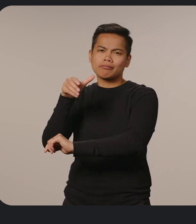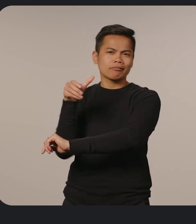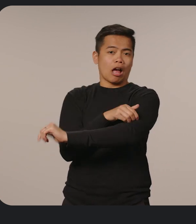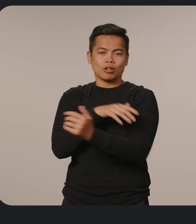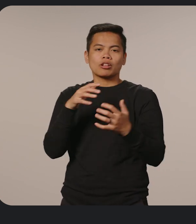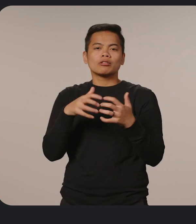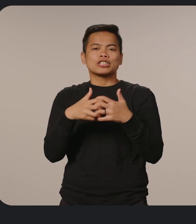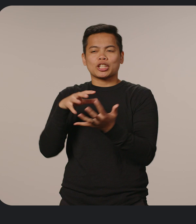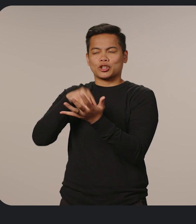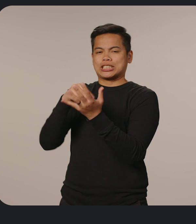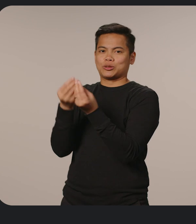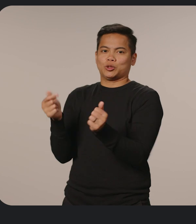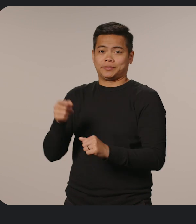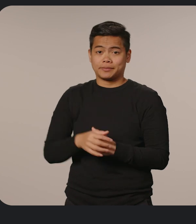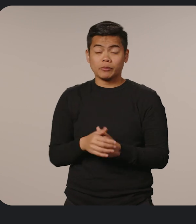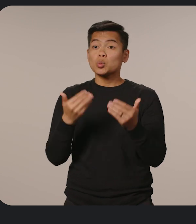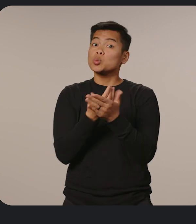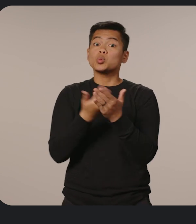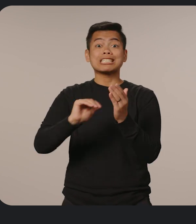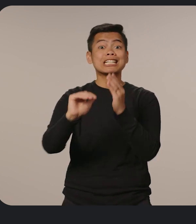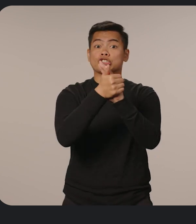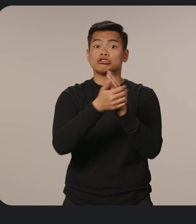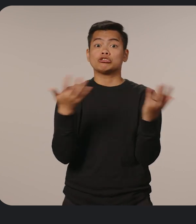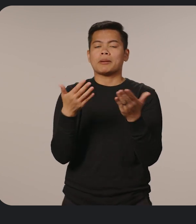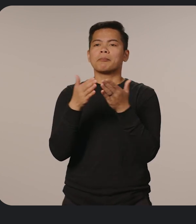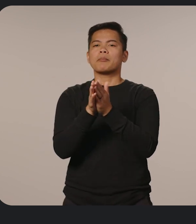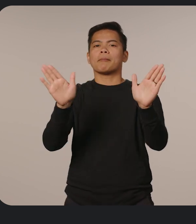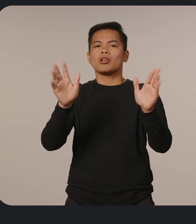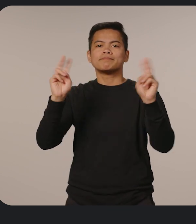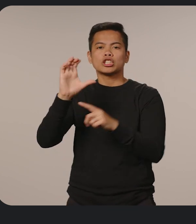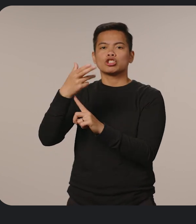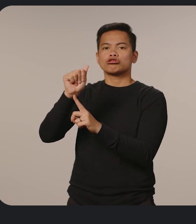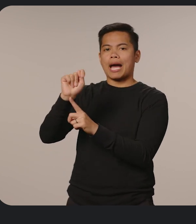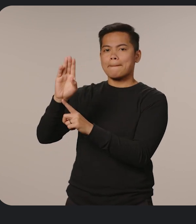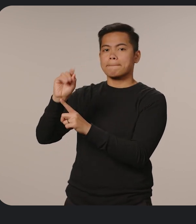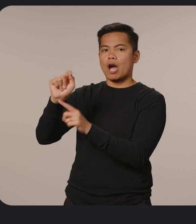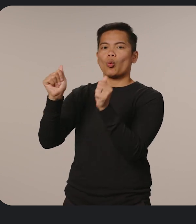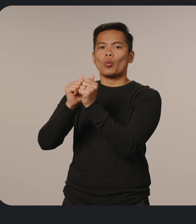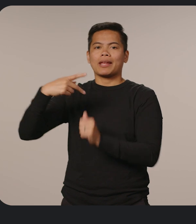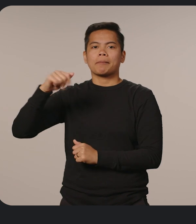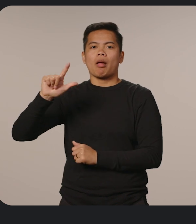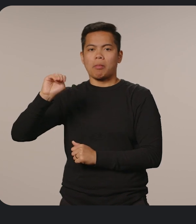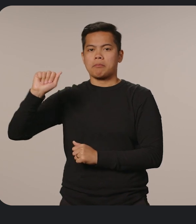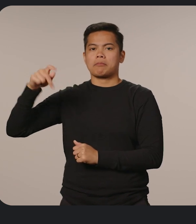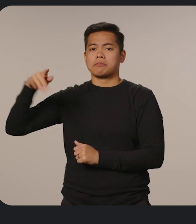Google's machine learning Solutions one of those new extensions is a public